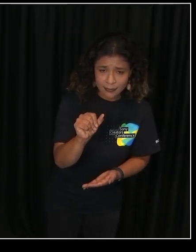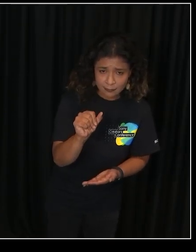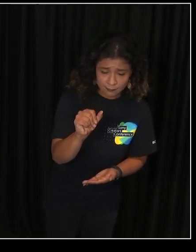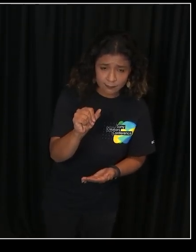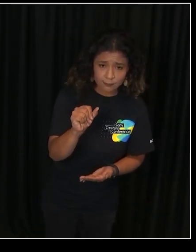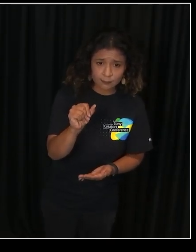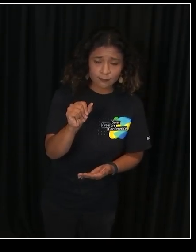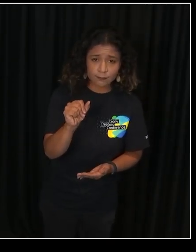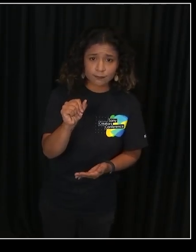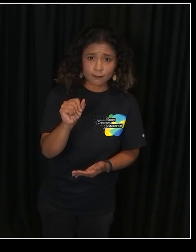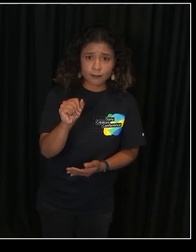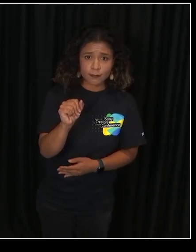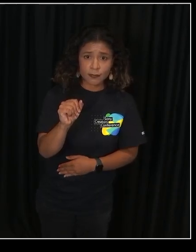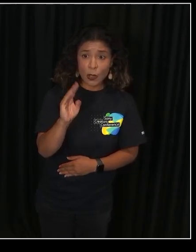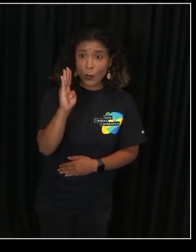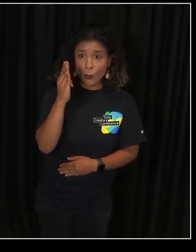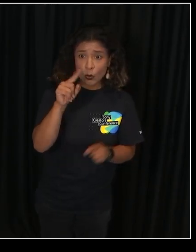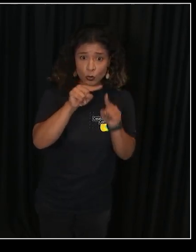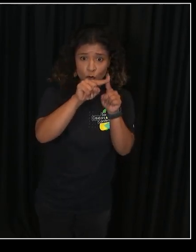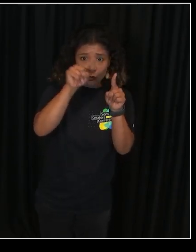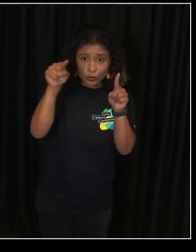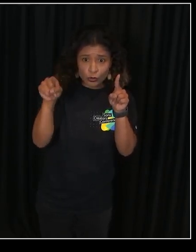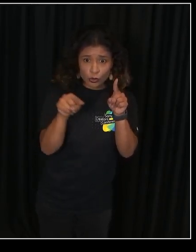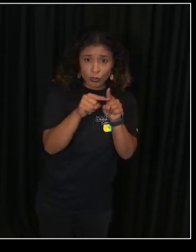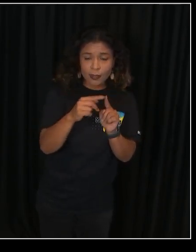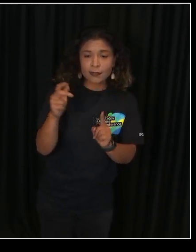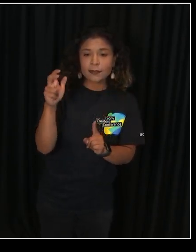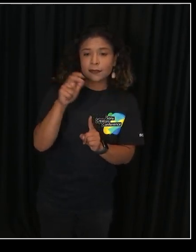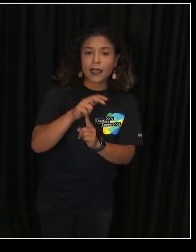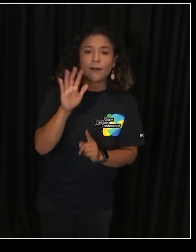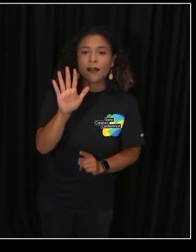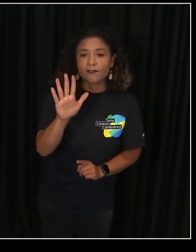And the blue circles are the top five human times.